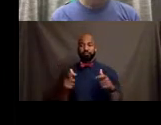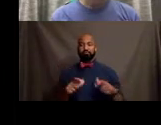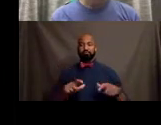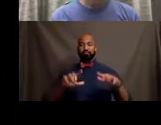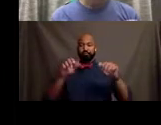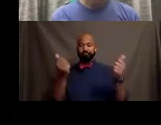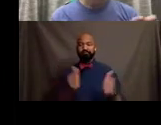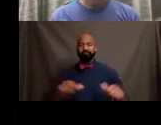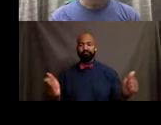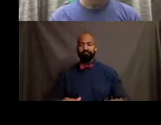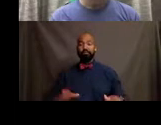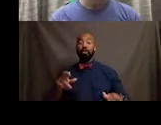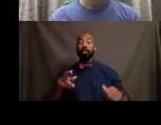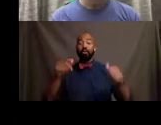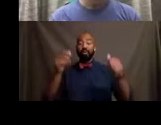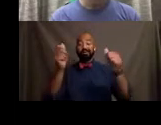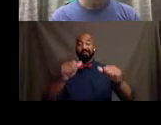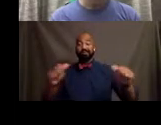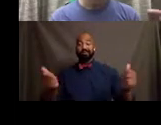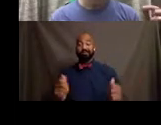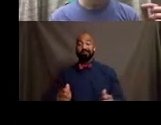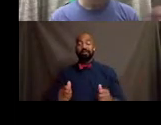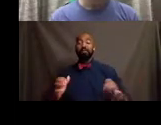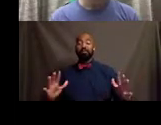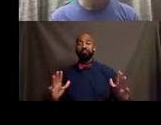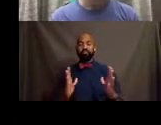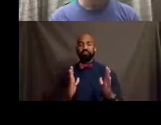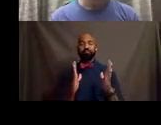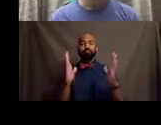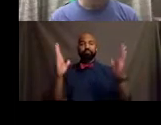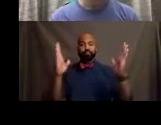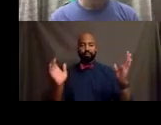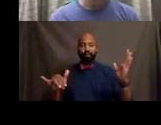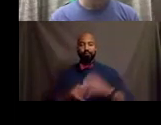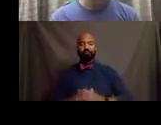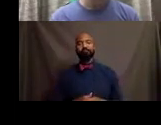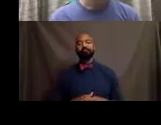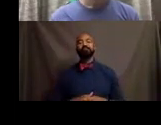much a point of conversation that I've had with patients is that cessation of menses, so when is that gonna occur?